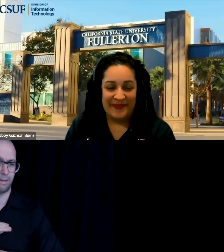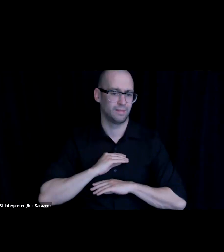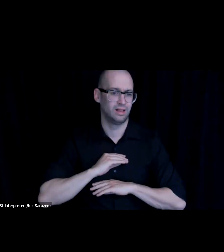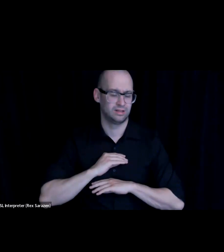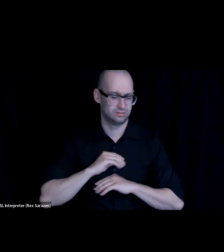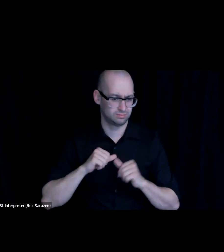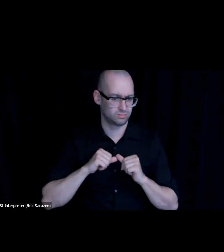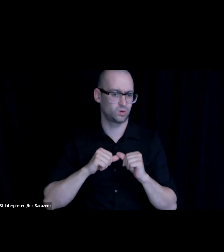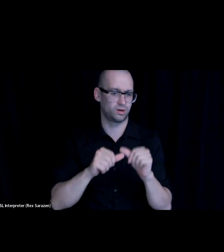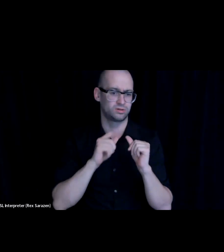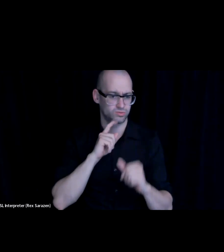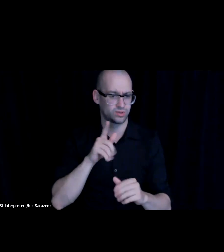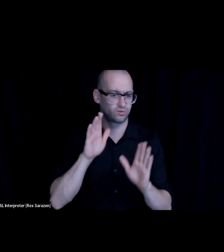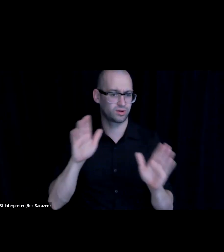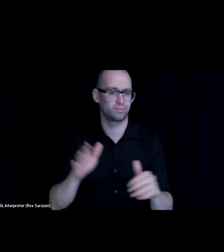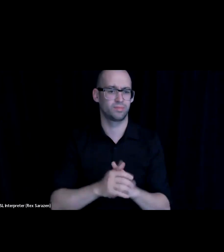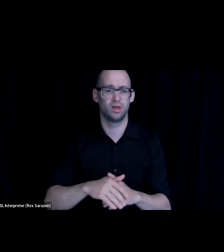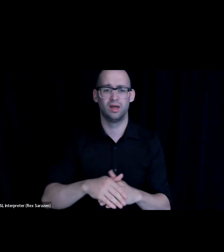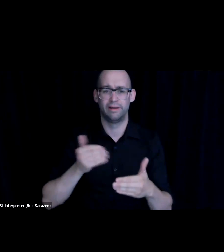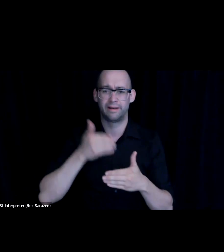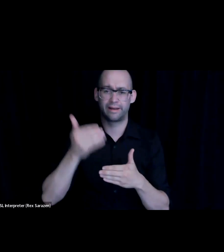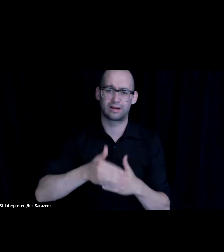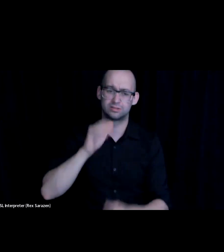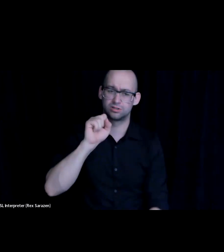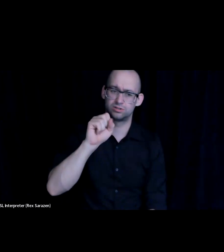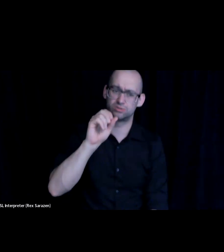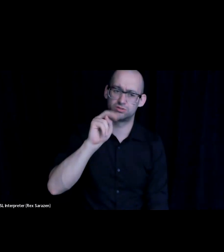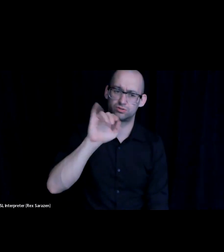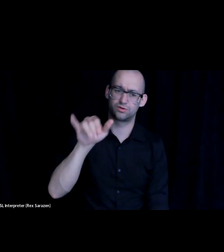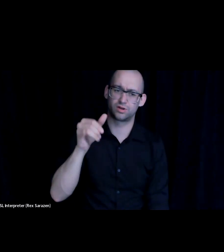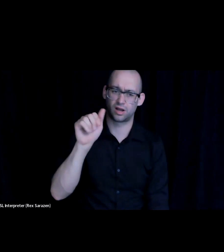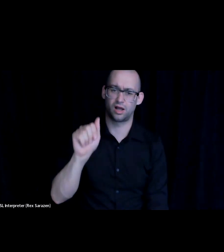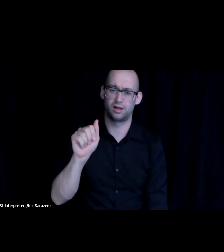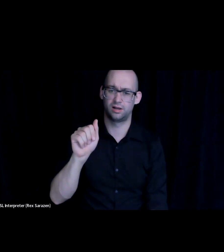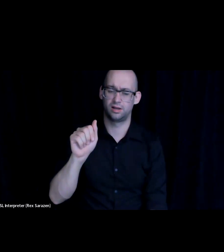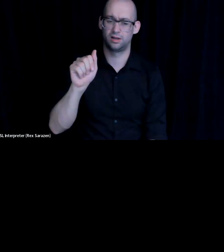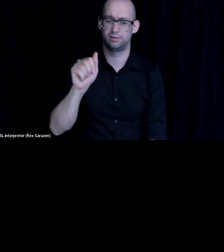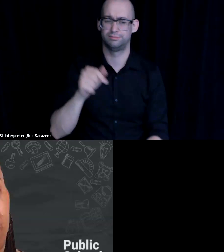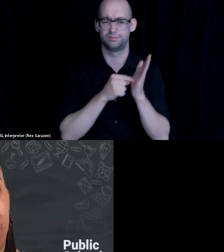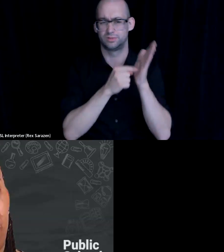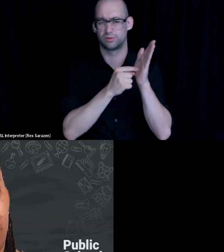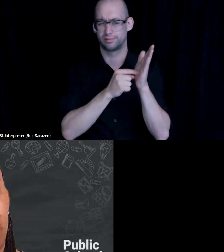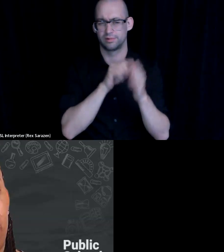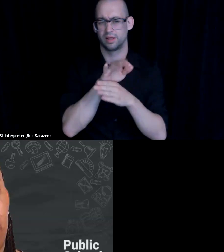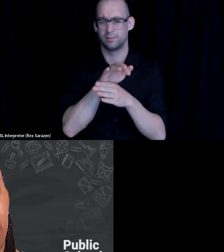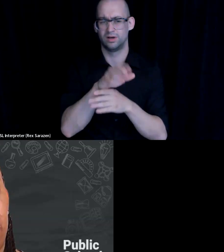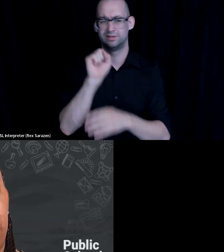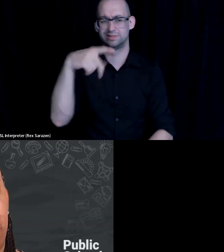So next I want to invite Sonia to the camera to spotlight, and we share a little bit about